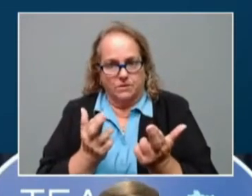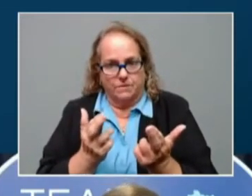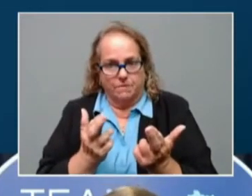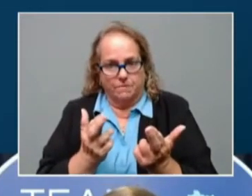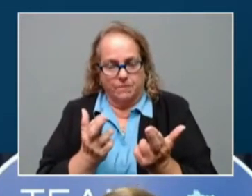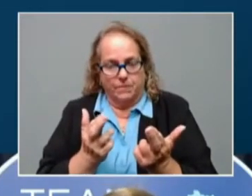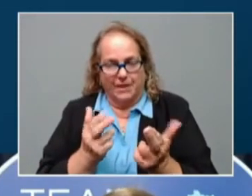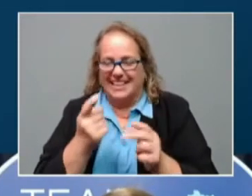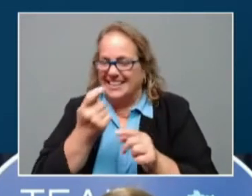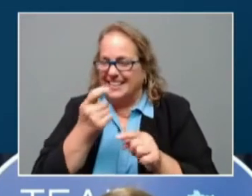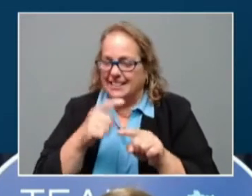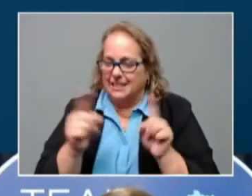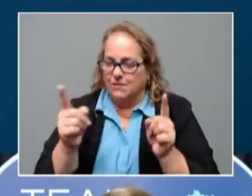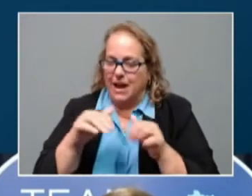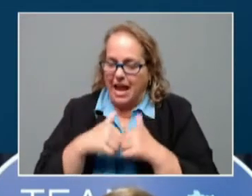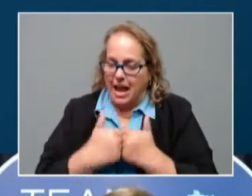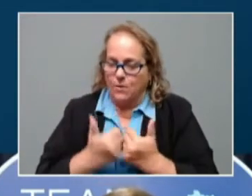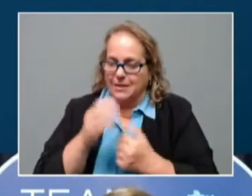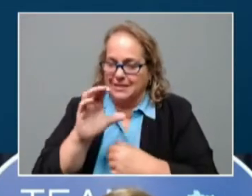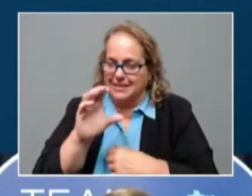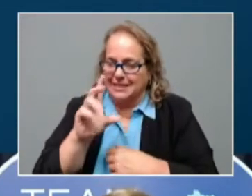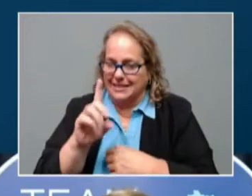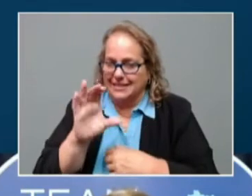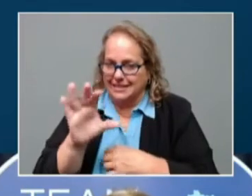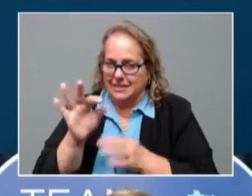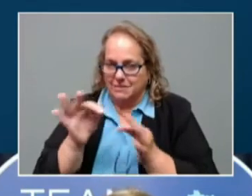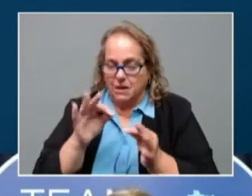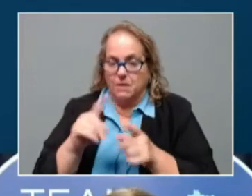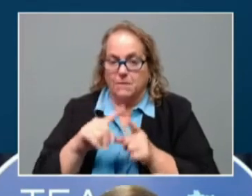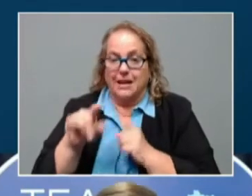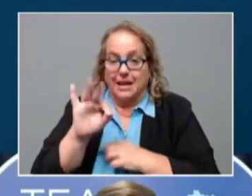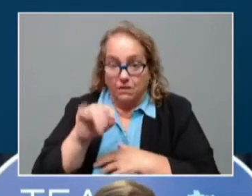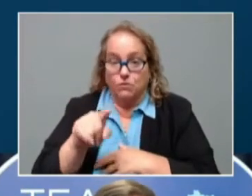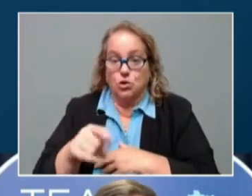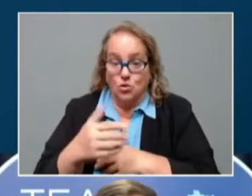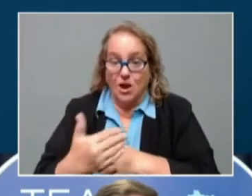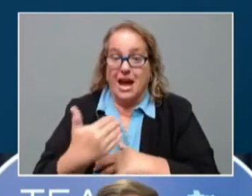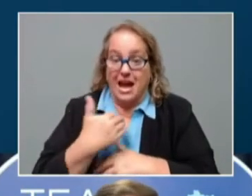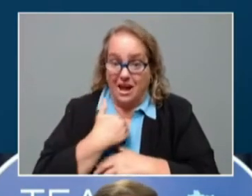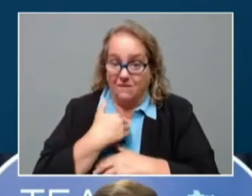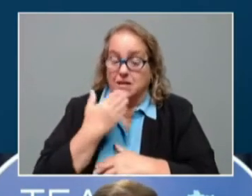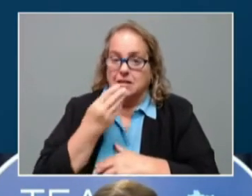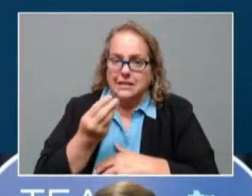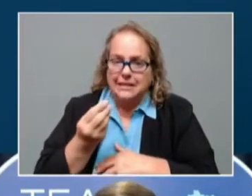that out there. But again, if you have uh diabetes, heart disease, kidney